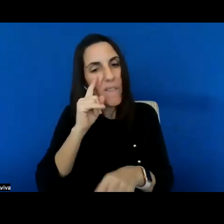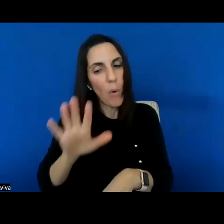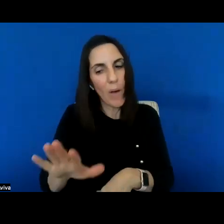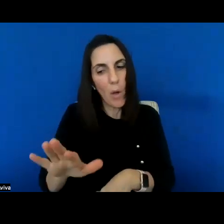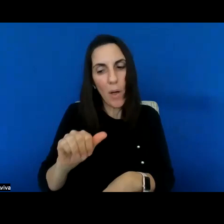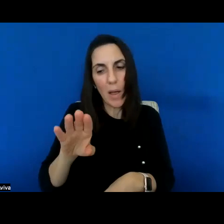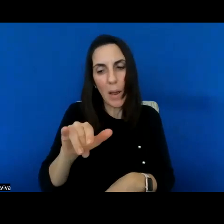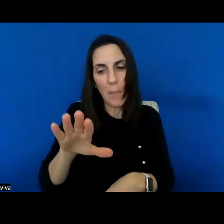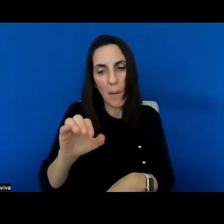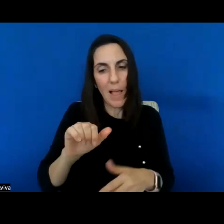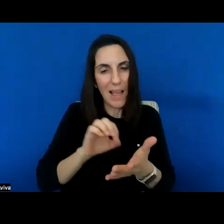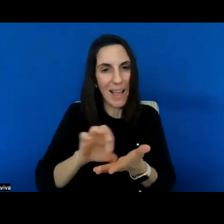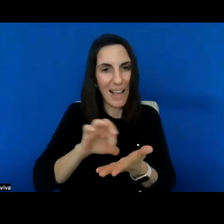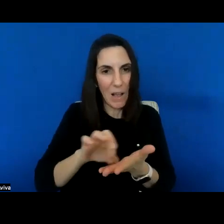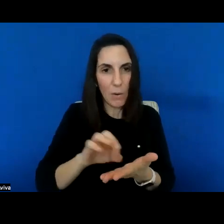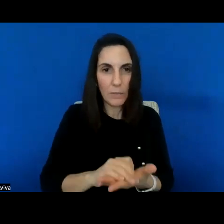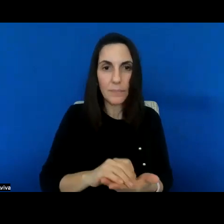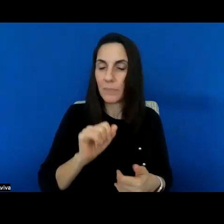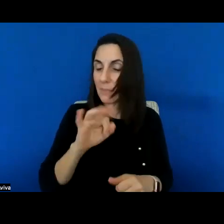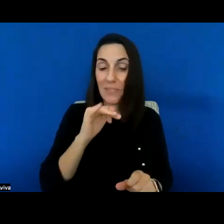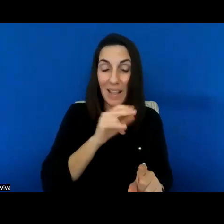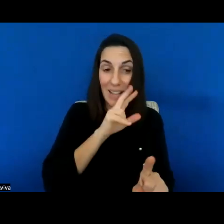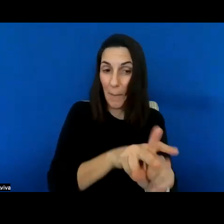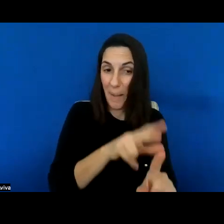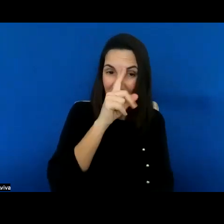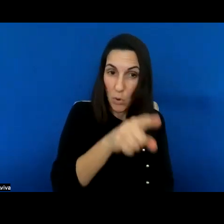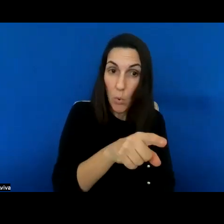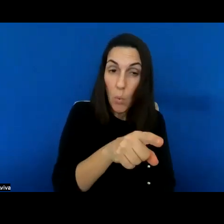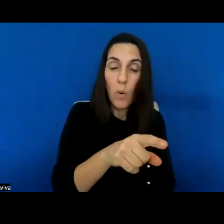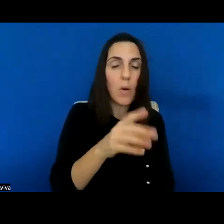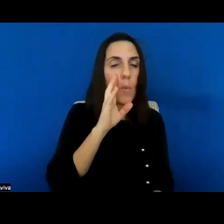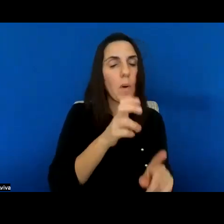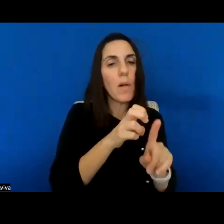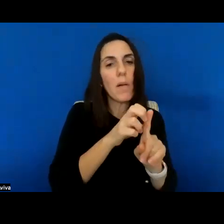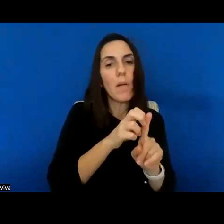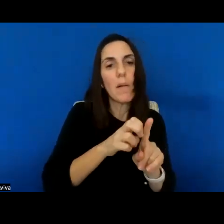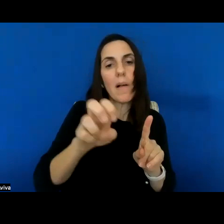11:34:52 If that doesn't apply to you instead, it would go to the estate of the beneficiary.